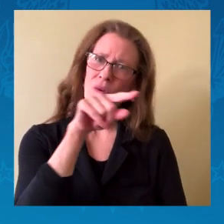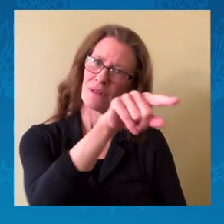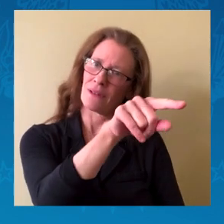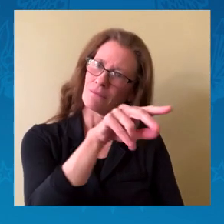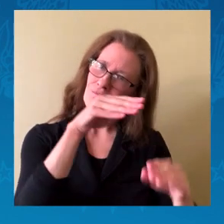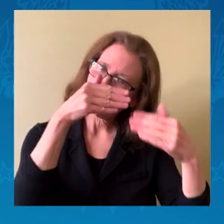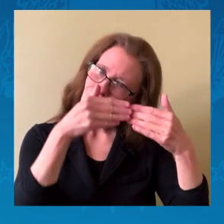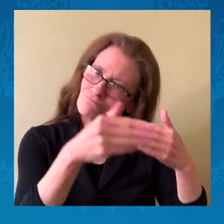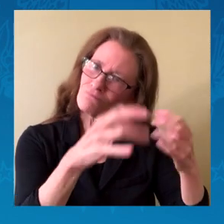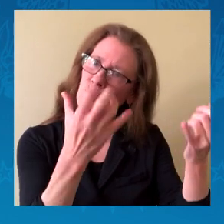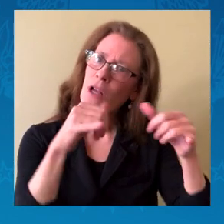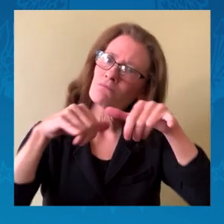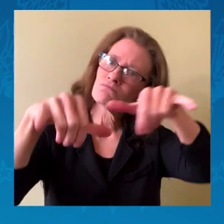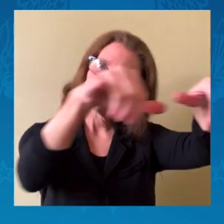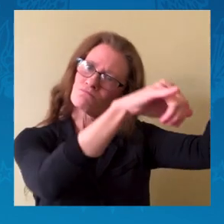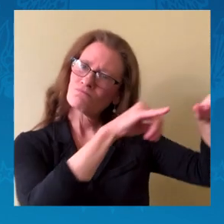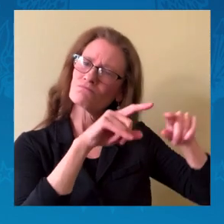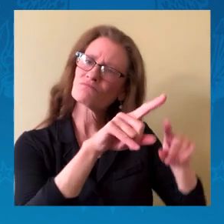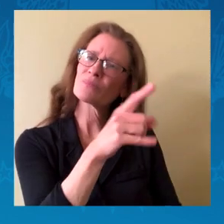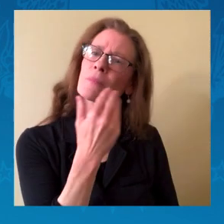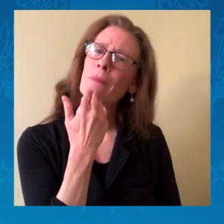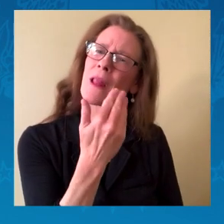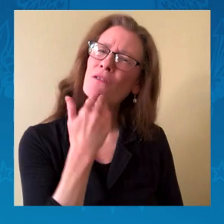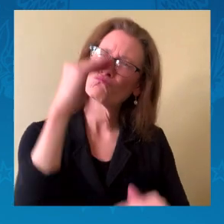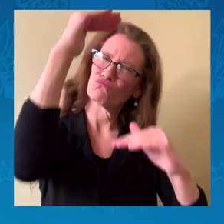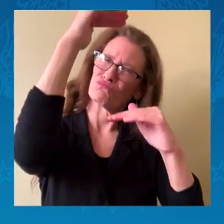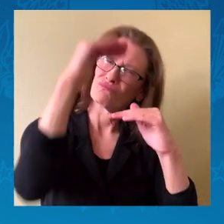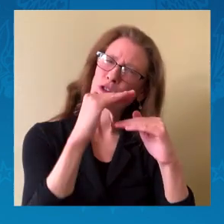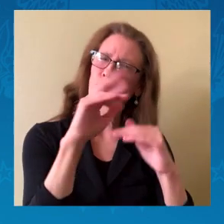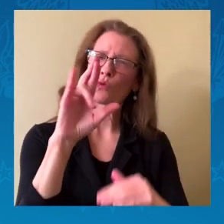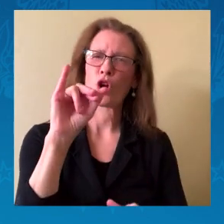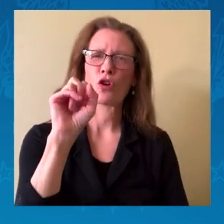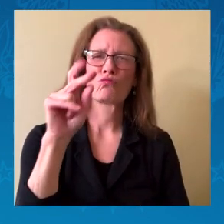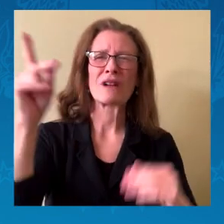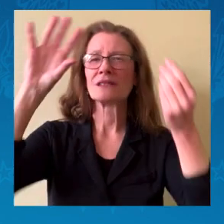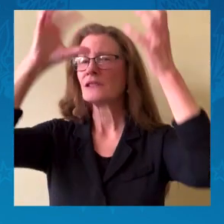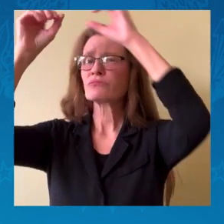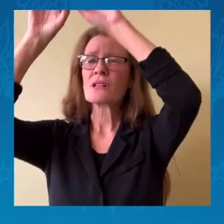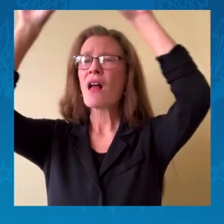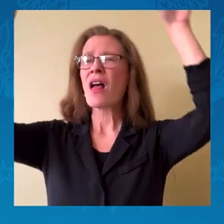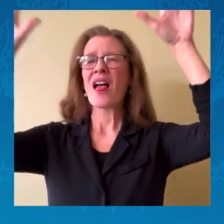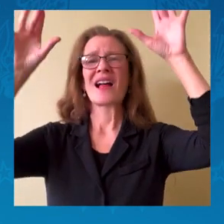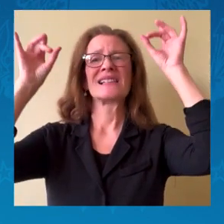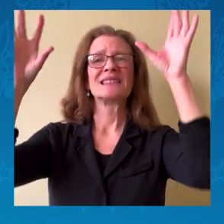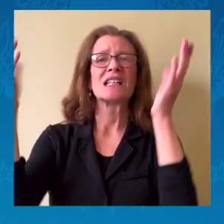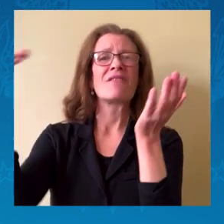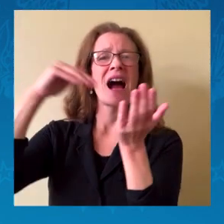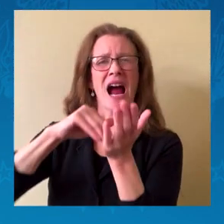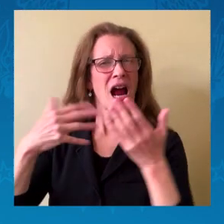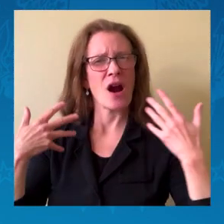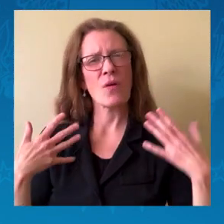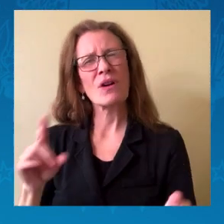to reduce the risks of inadvertent escalation and misunderstanding, which can expand beyond the space domain.